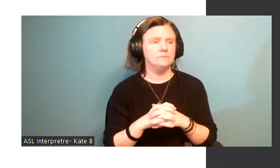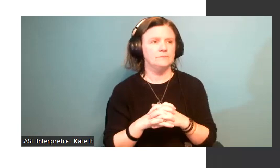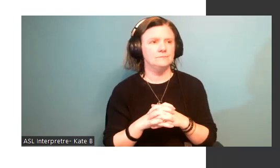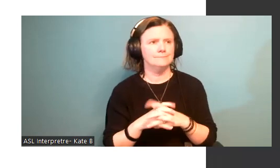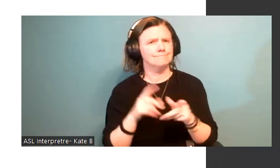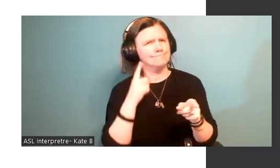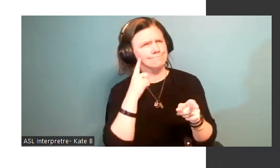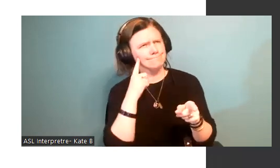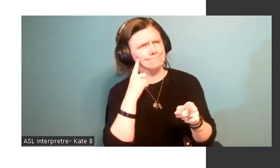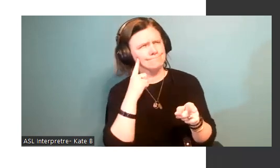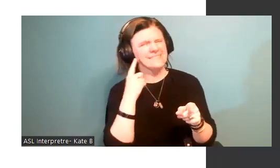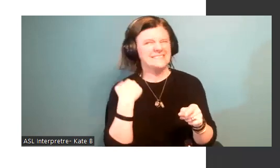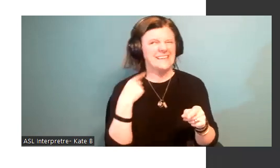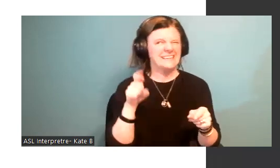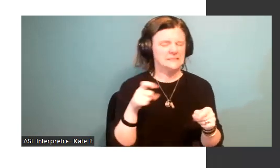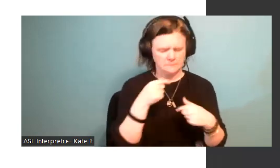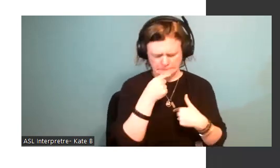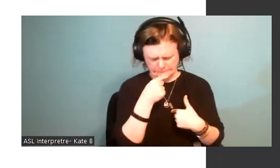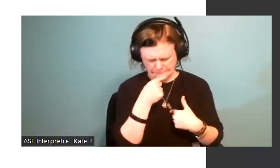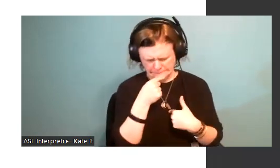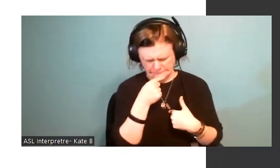comment I would like to make. ARIA can be very